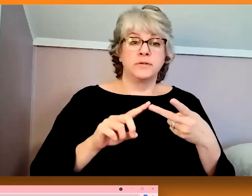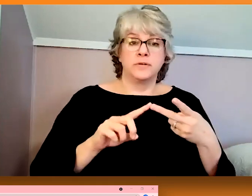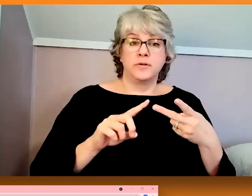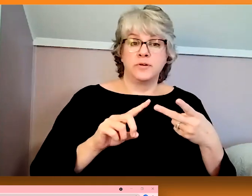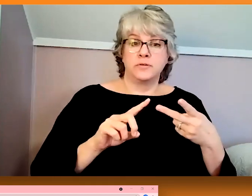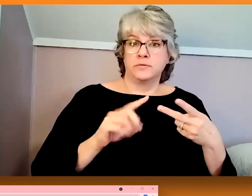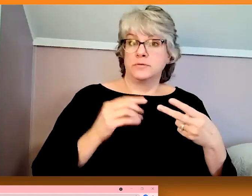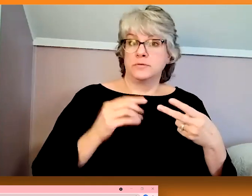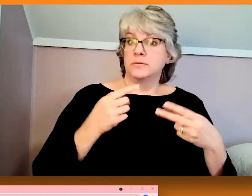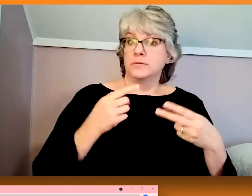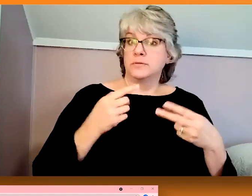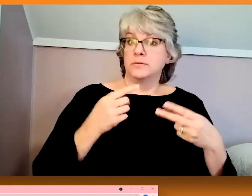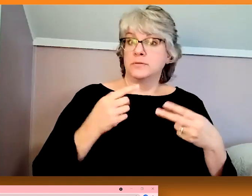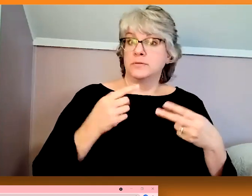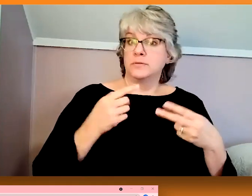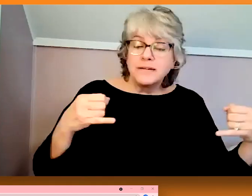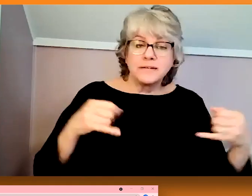You can see everything here.